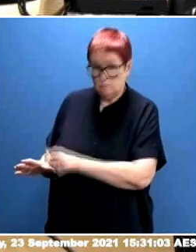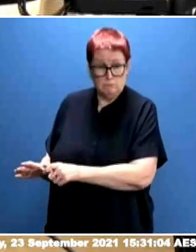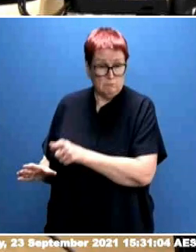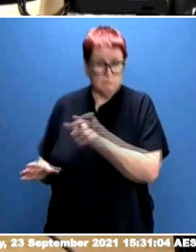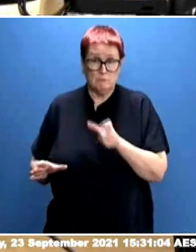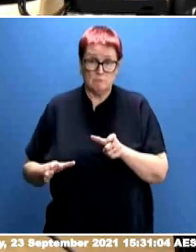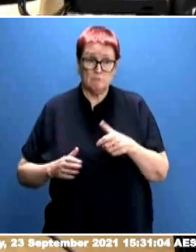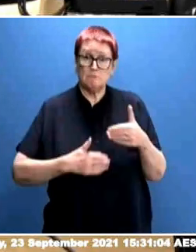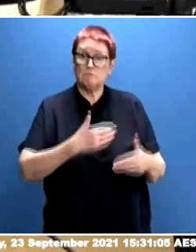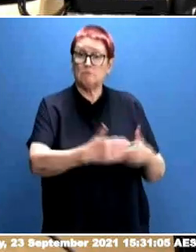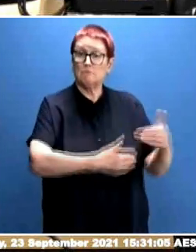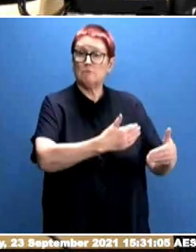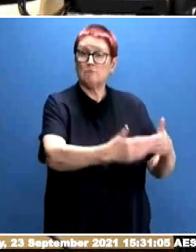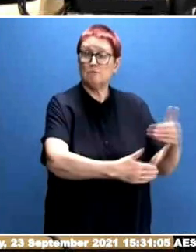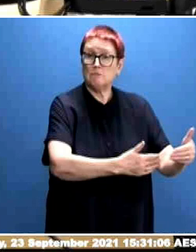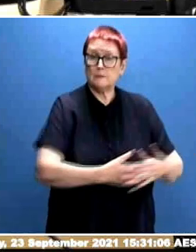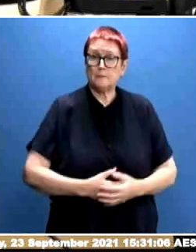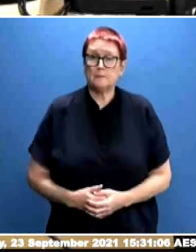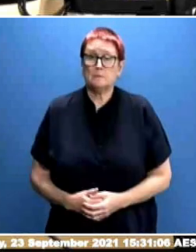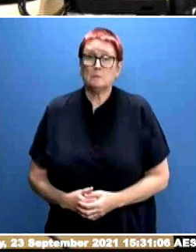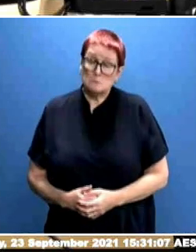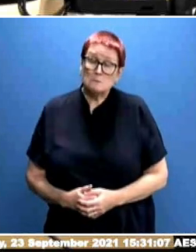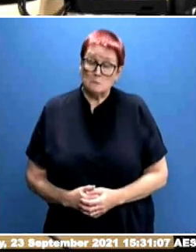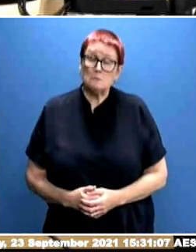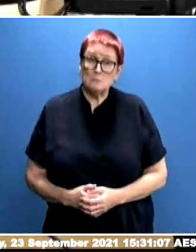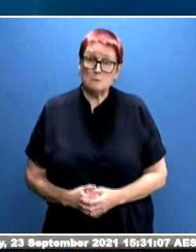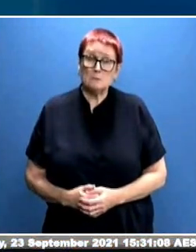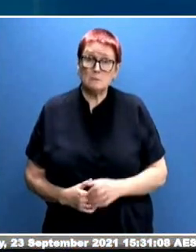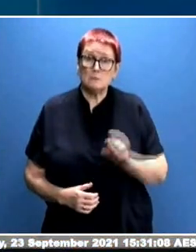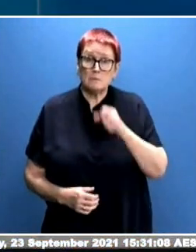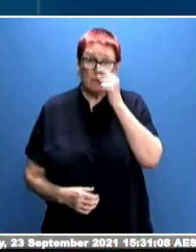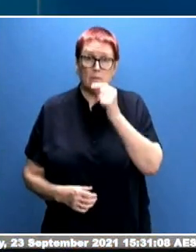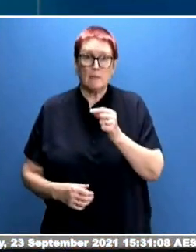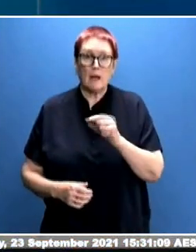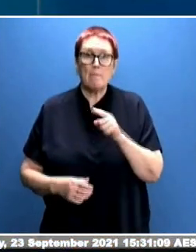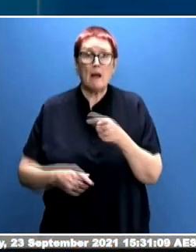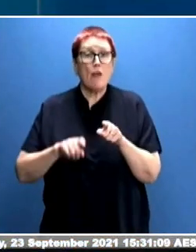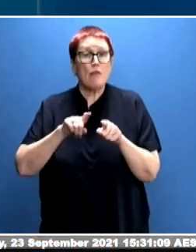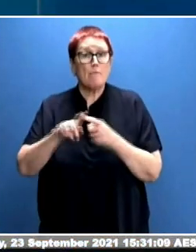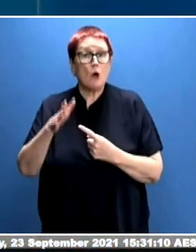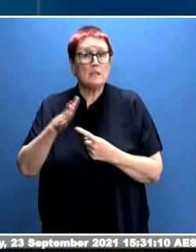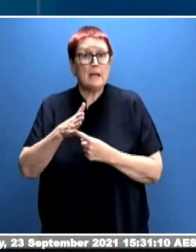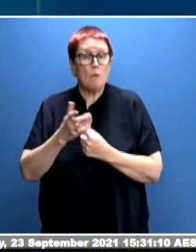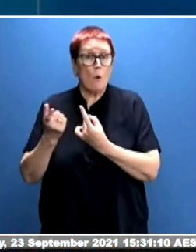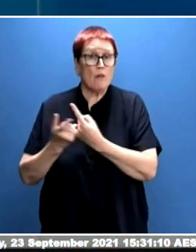Look, it may very well, but the young person's care plan is the enduring document that goes with them.